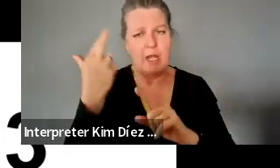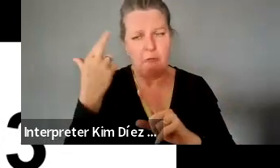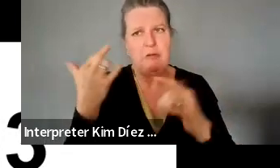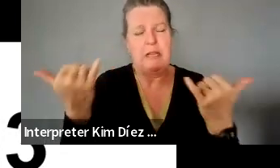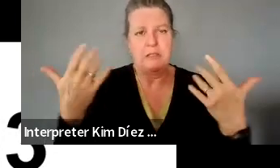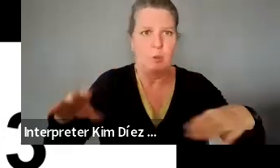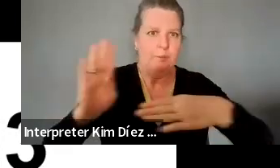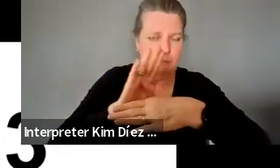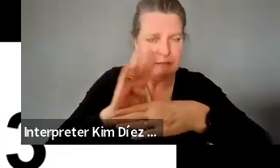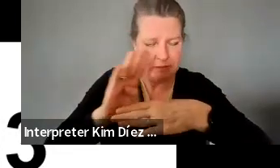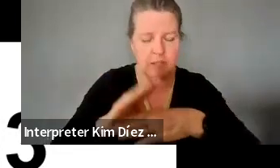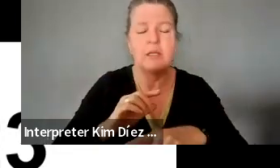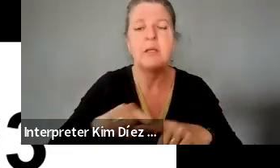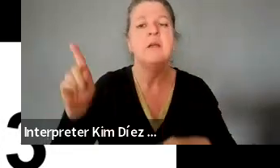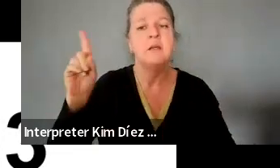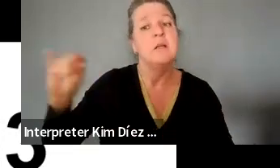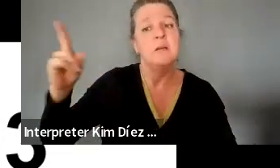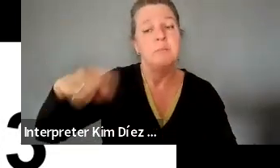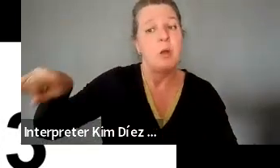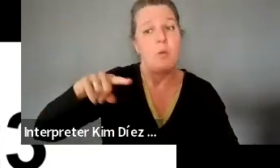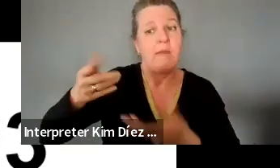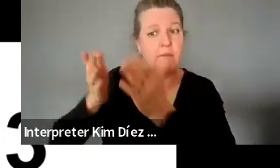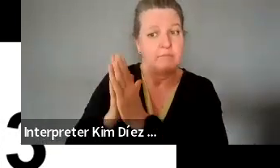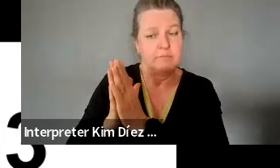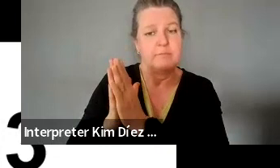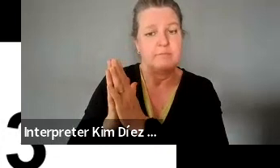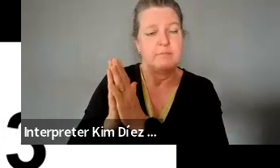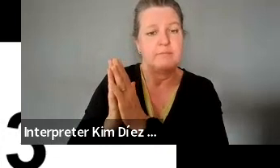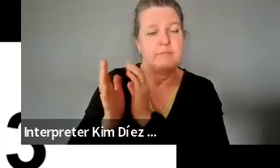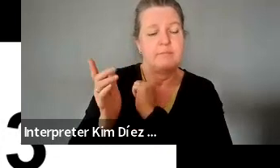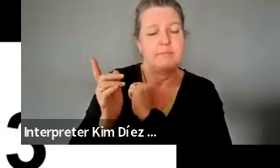we did ask folks to create an account on OER Commons.